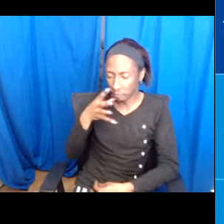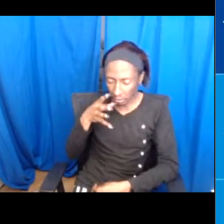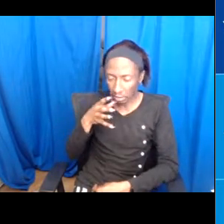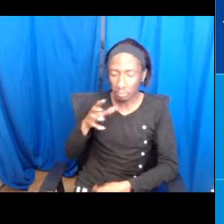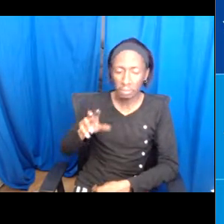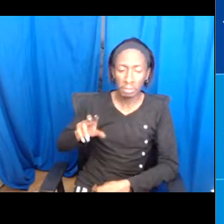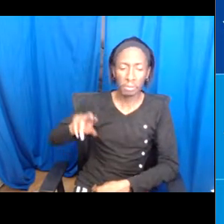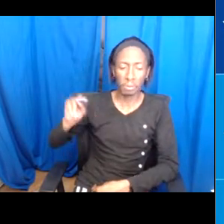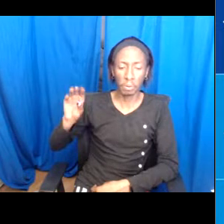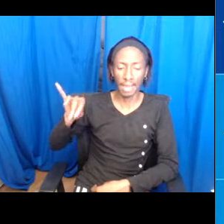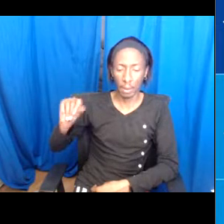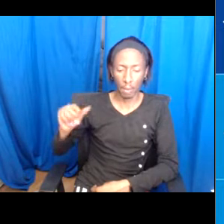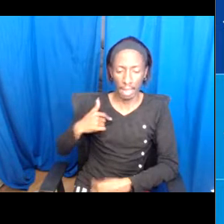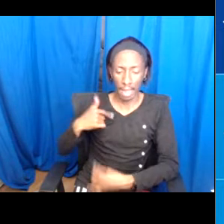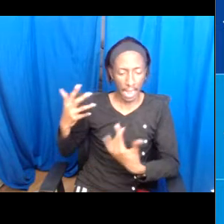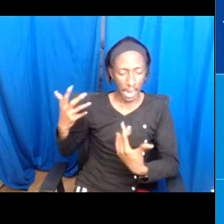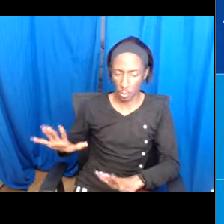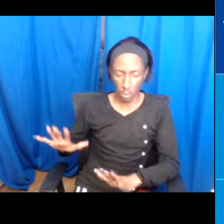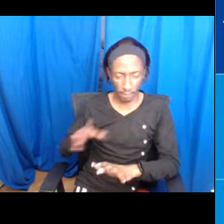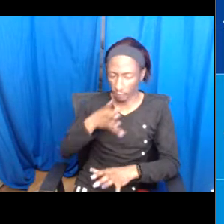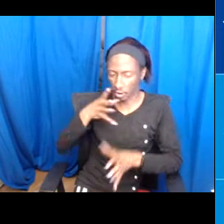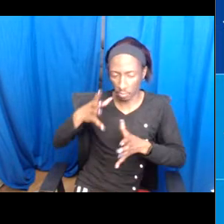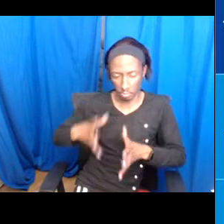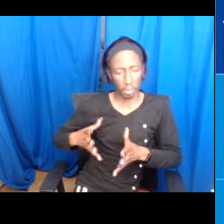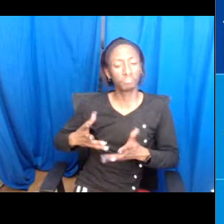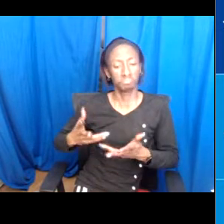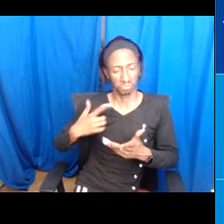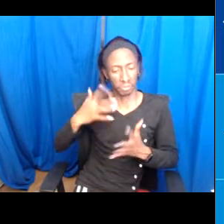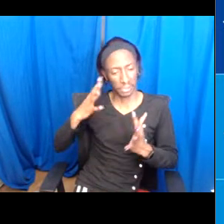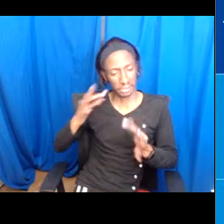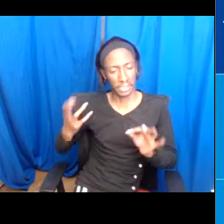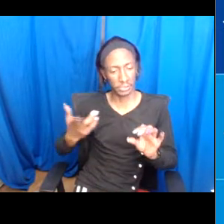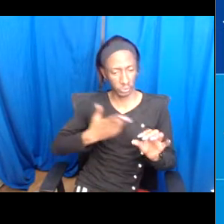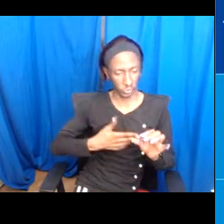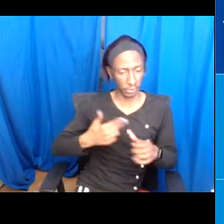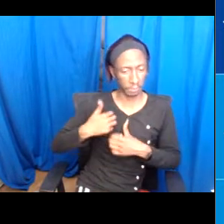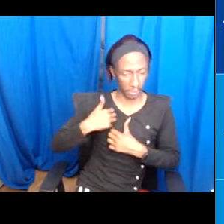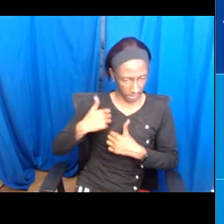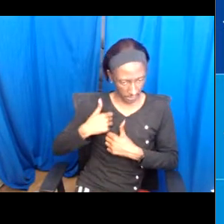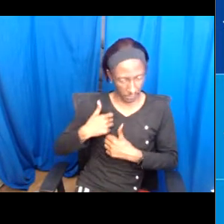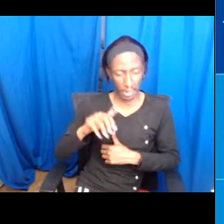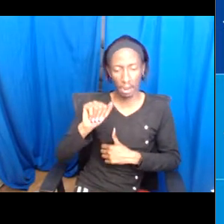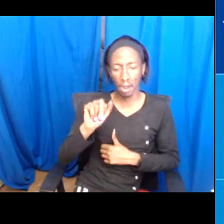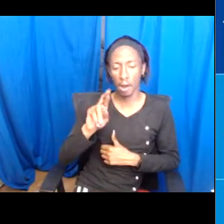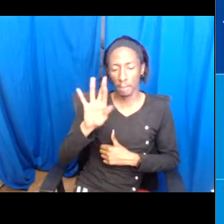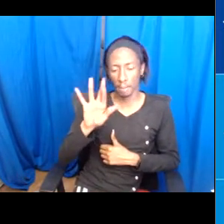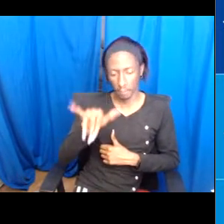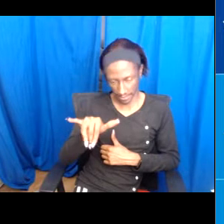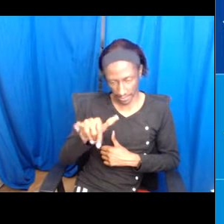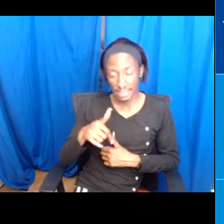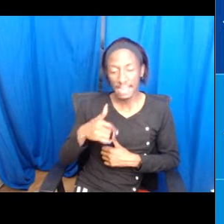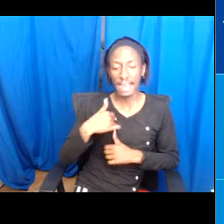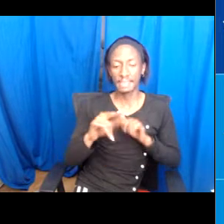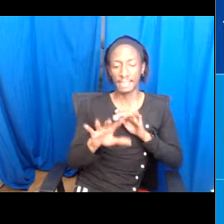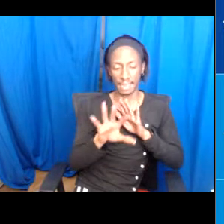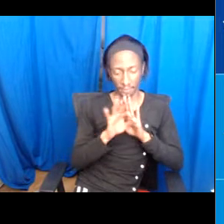So I joined the military and I actually enlisted with the army and was selected to then work at Army Space Command.